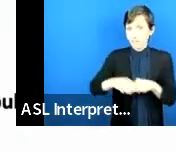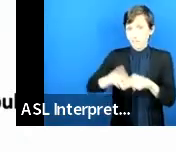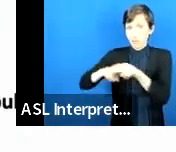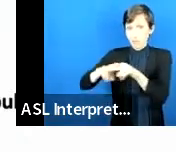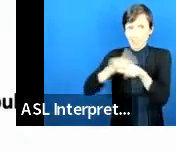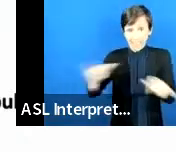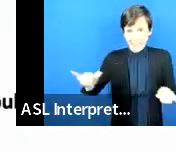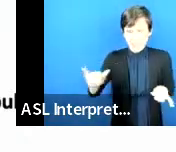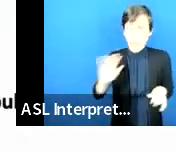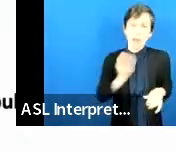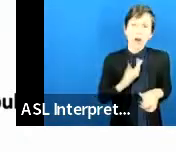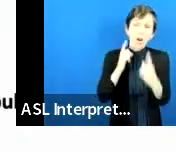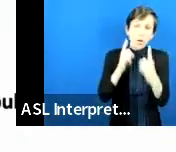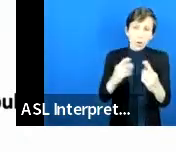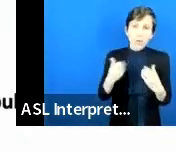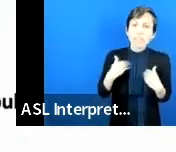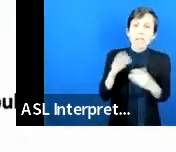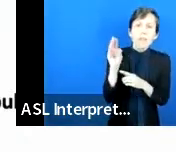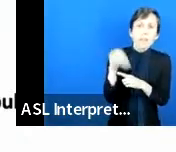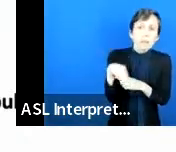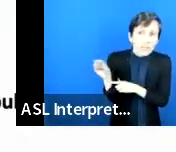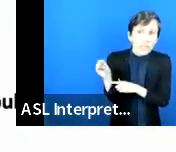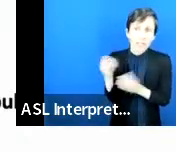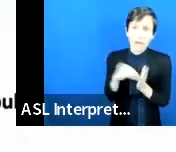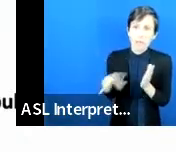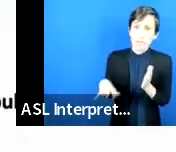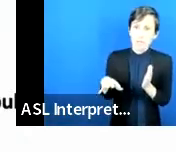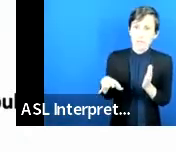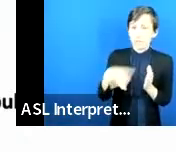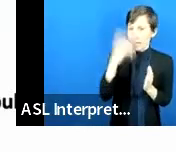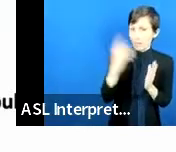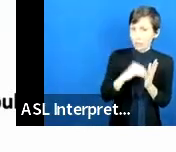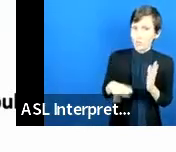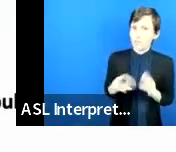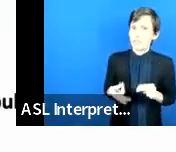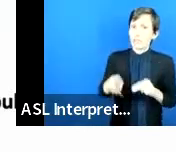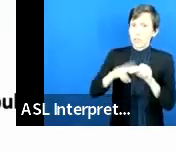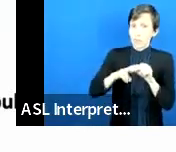Our goal is to have the percentage of black students increase relative to the rate